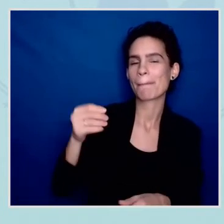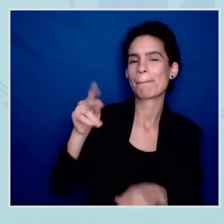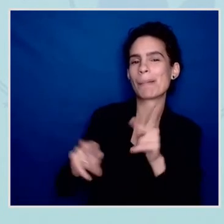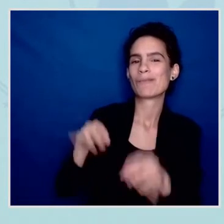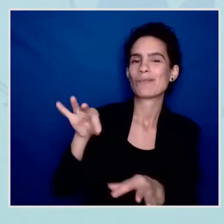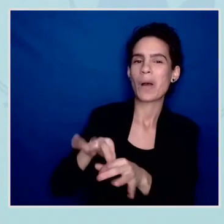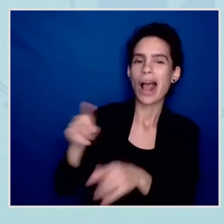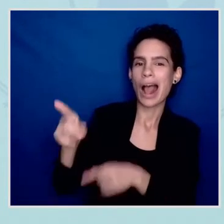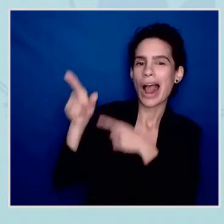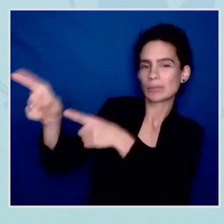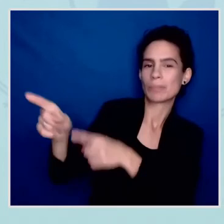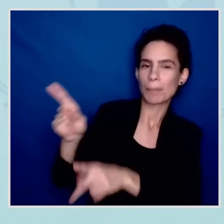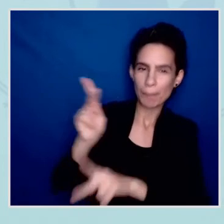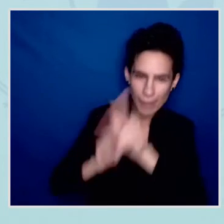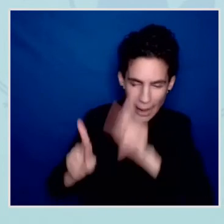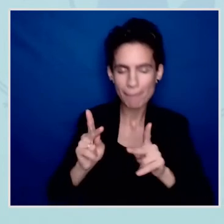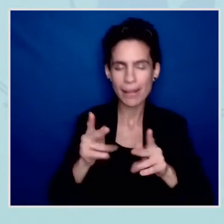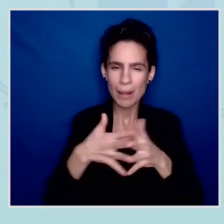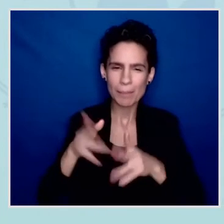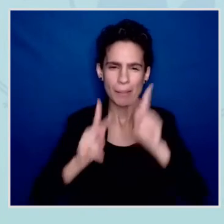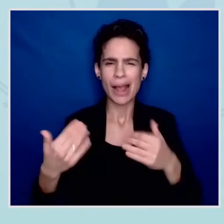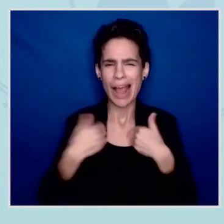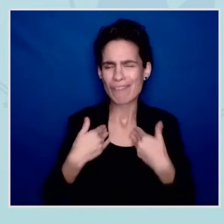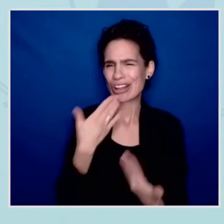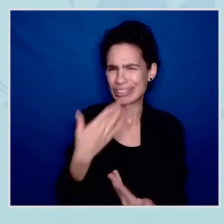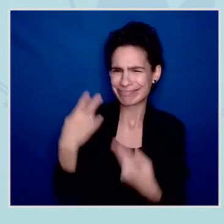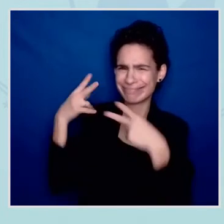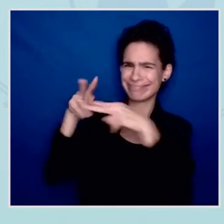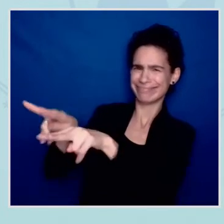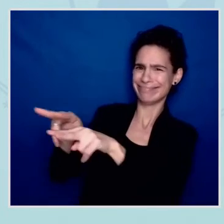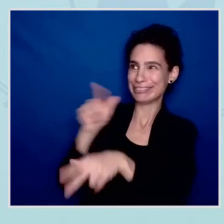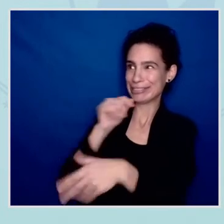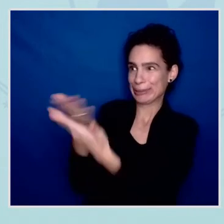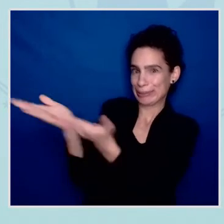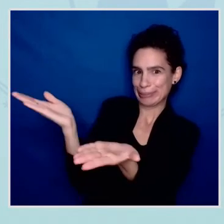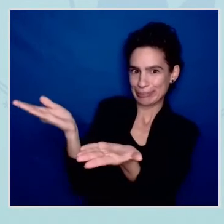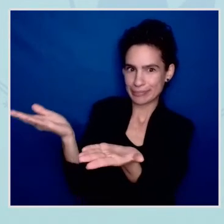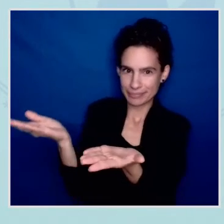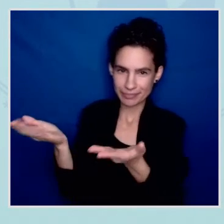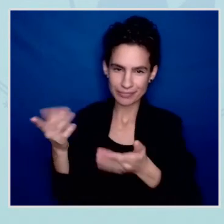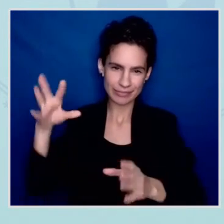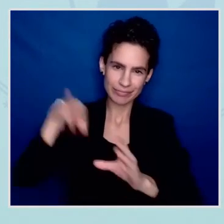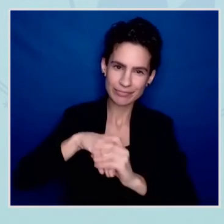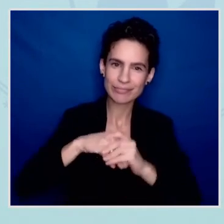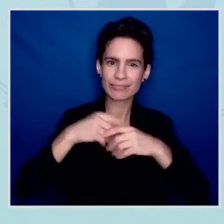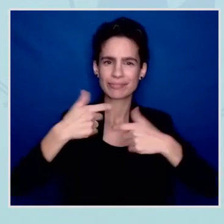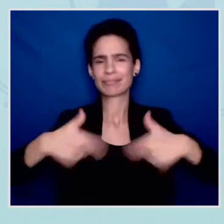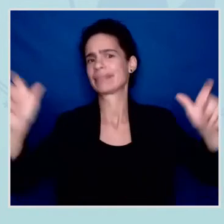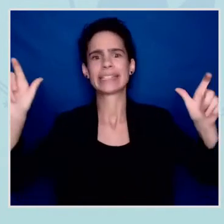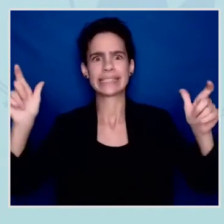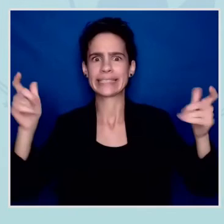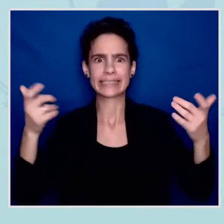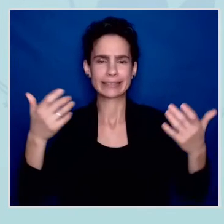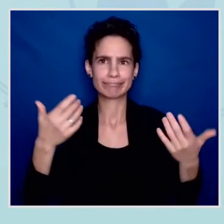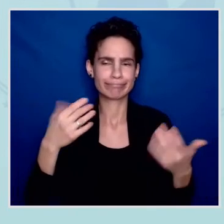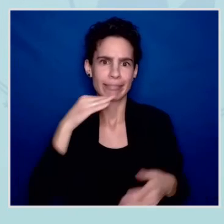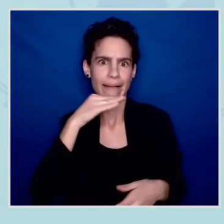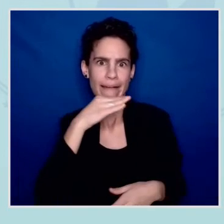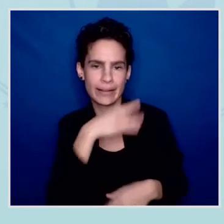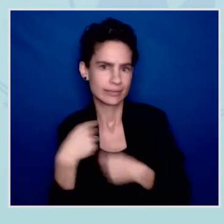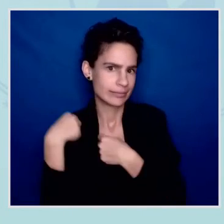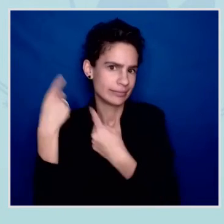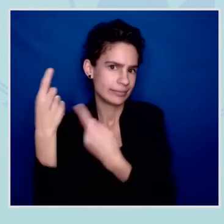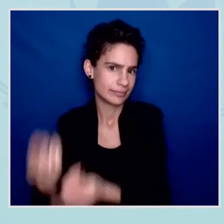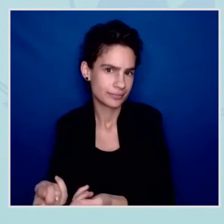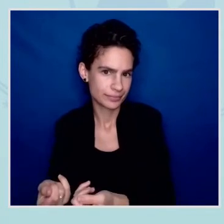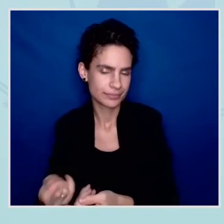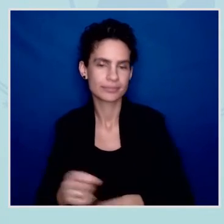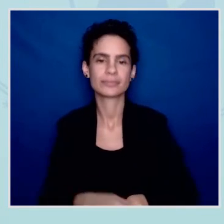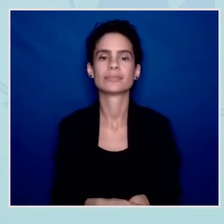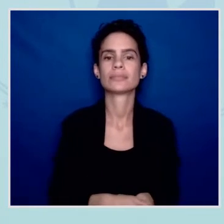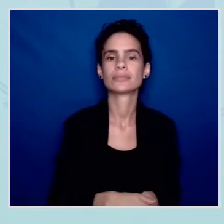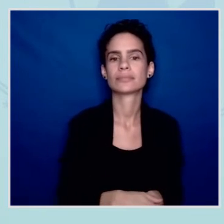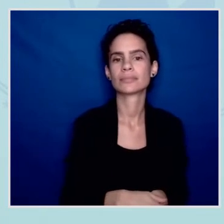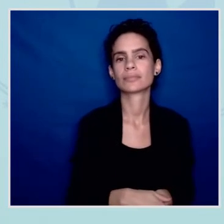SHOULD RESIGN, SHOULD THE